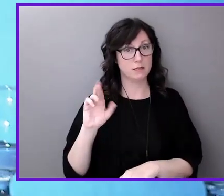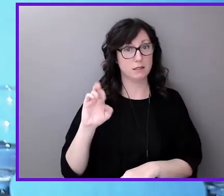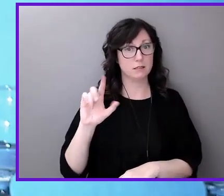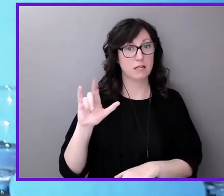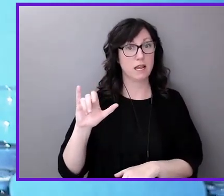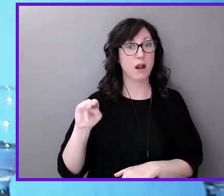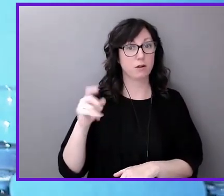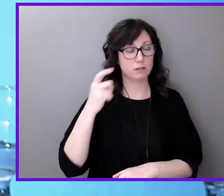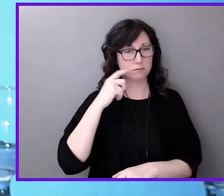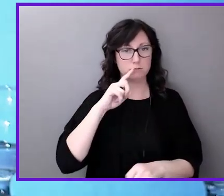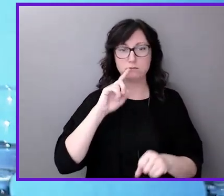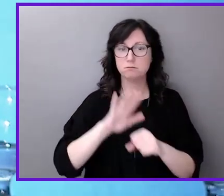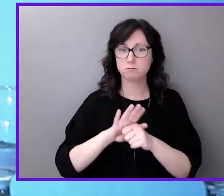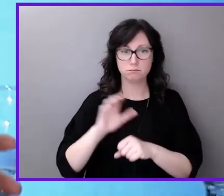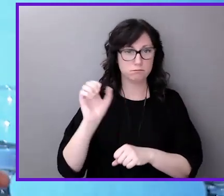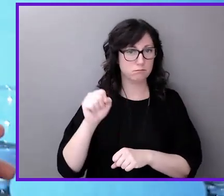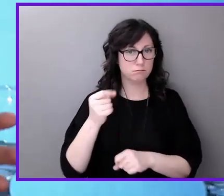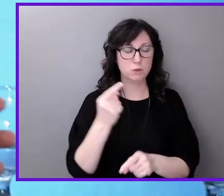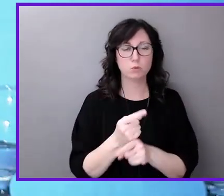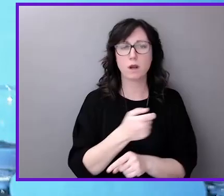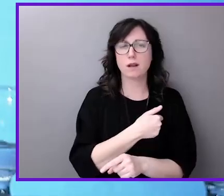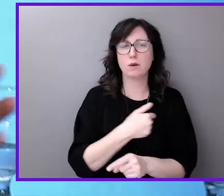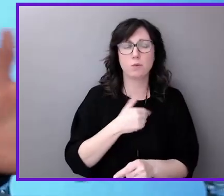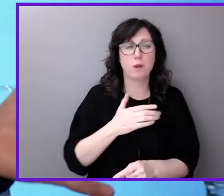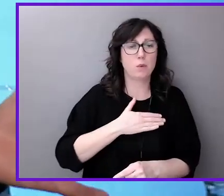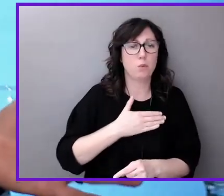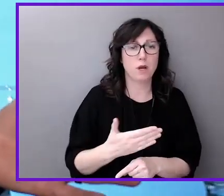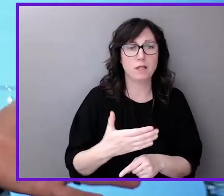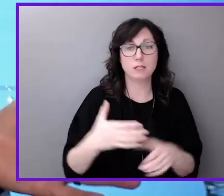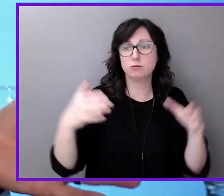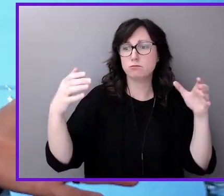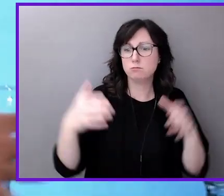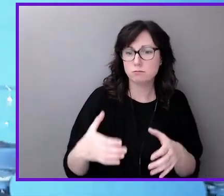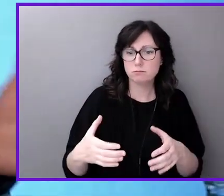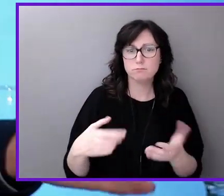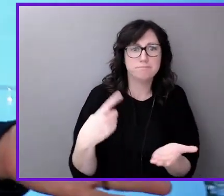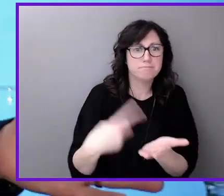We are more than willing to sit with representatives